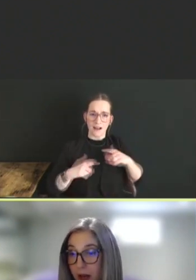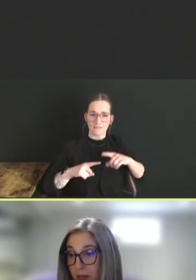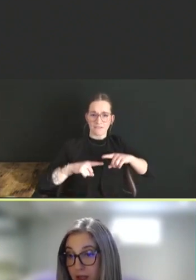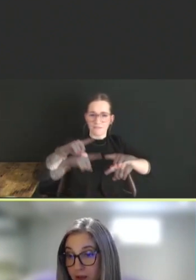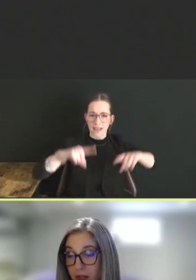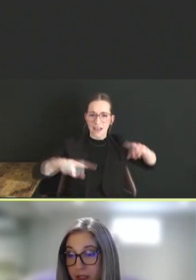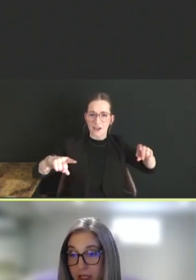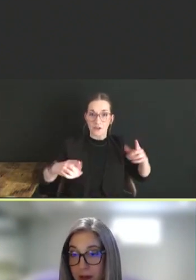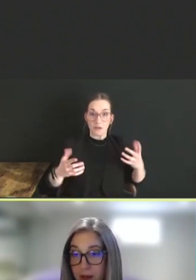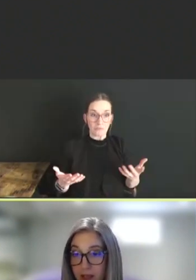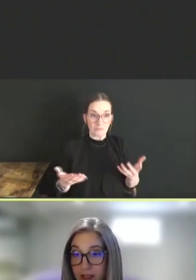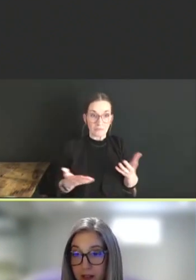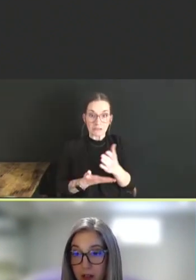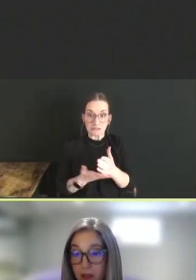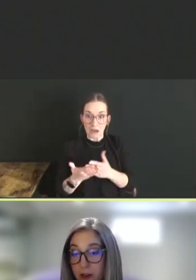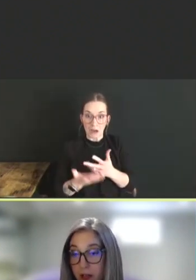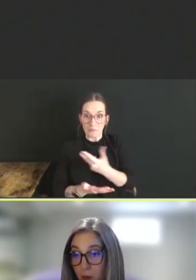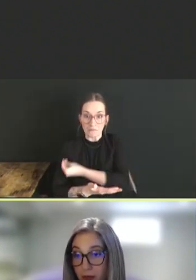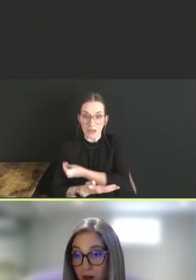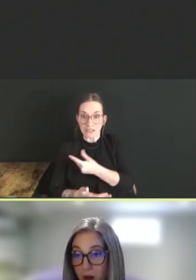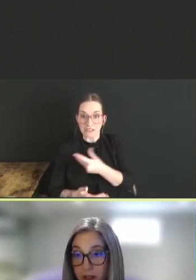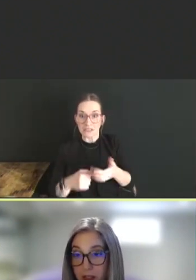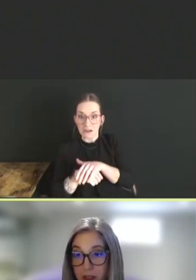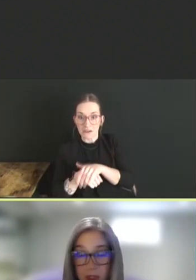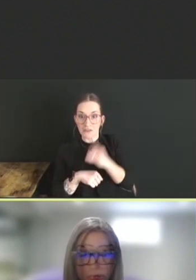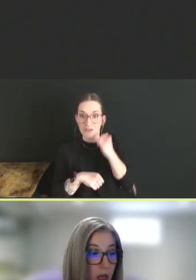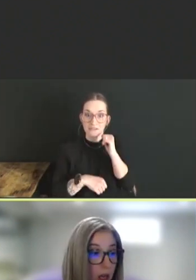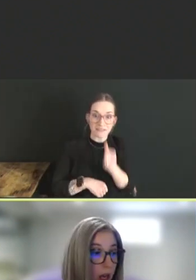how many of the ACIP vaccines are covered, and what the cost is.